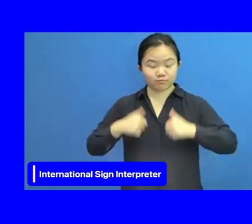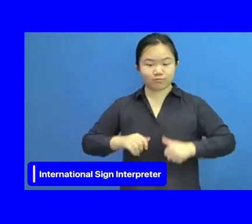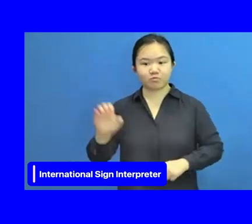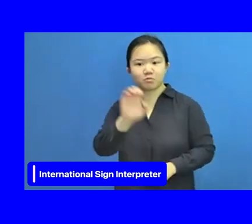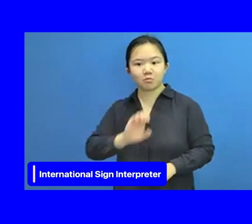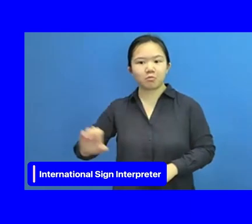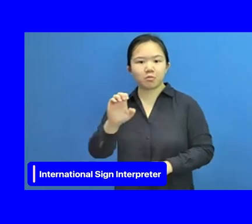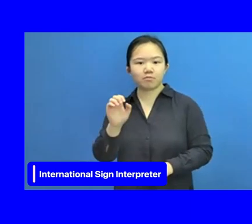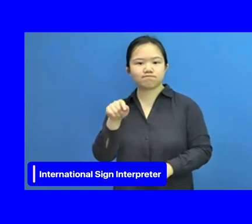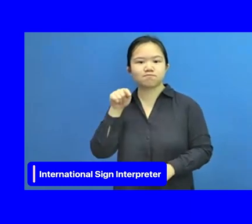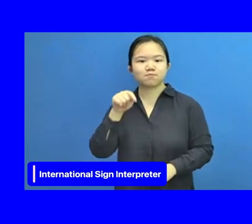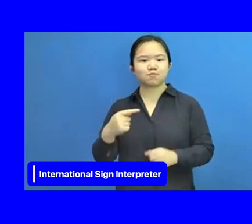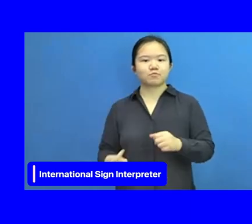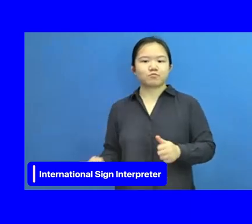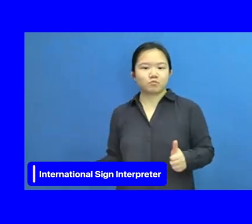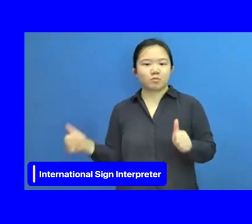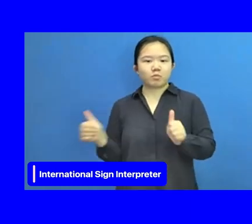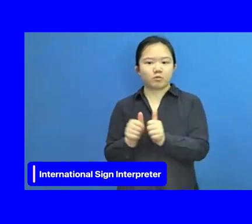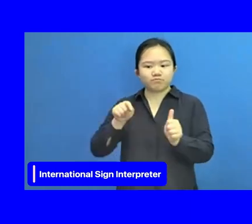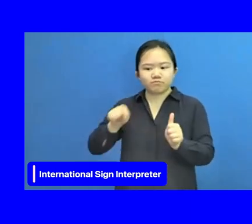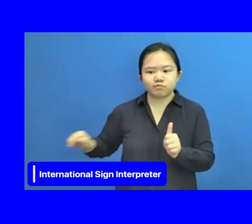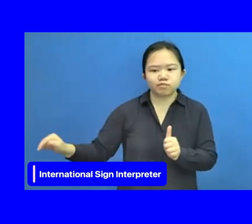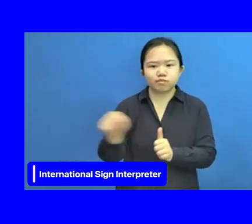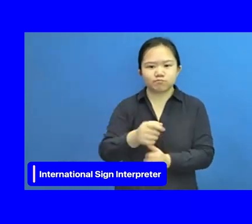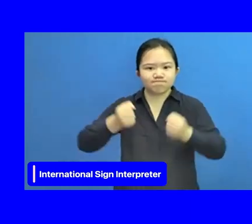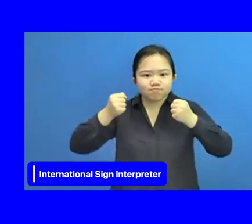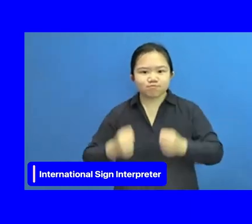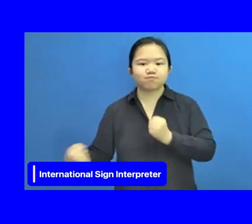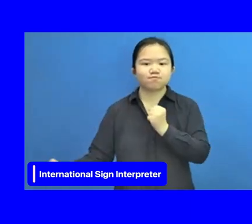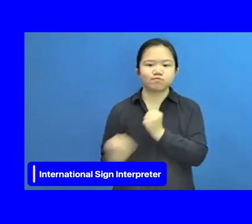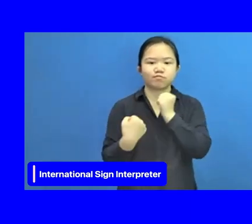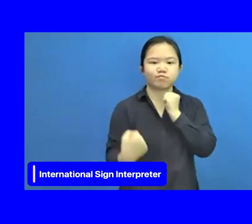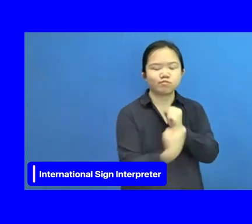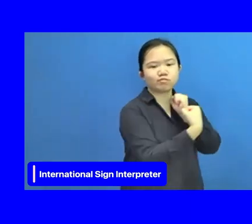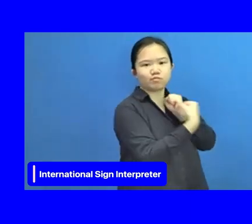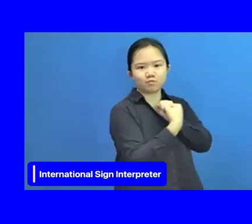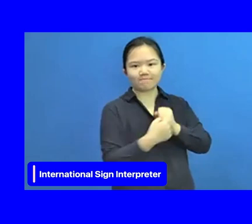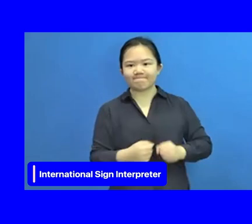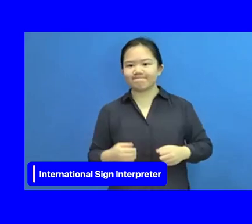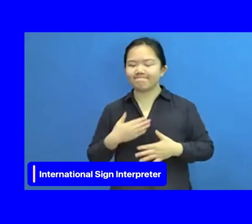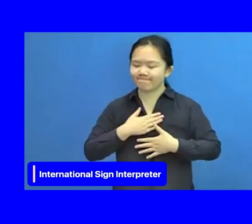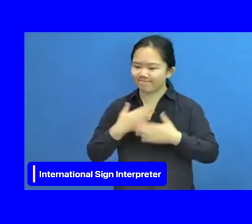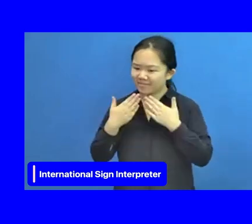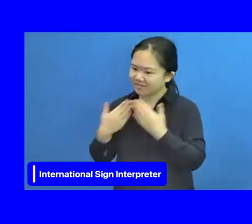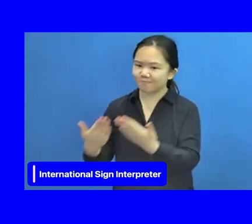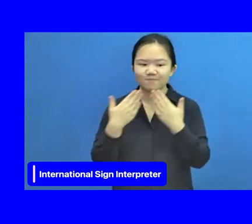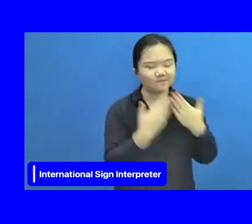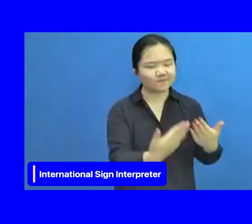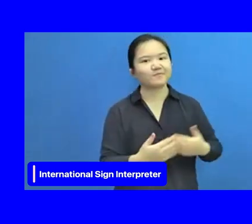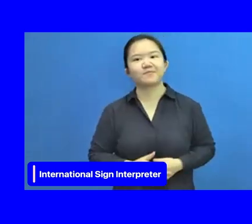All of us care strongly and have a responsibility towards the enhancement of Perform Europe